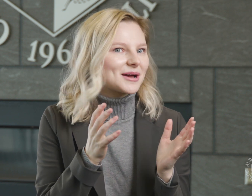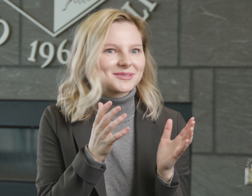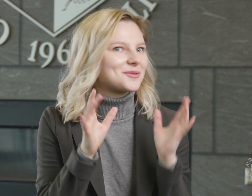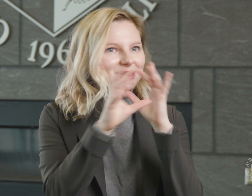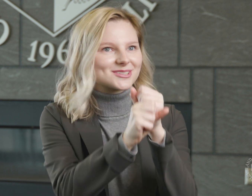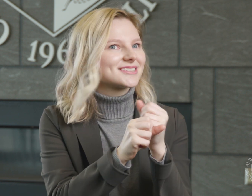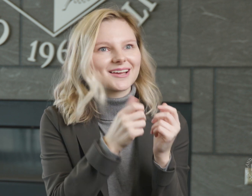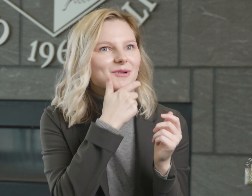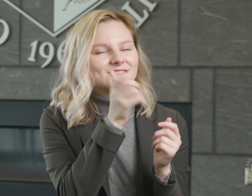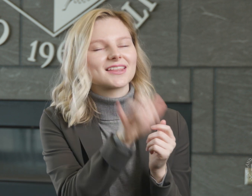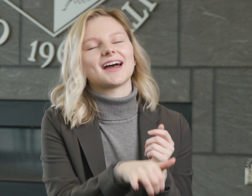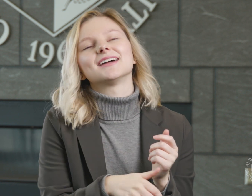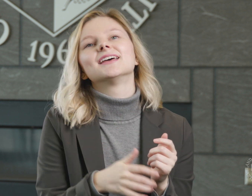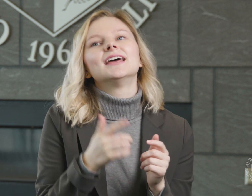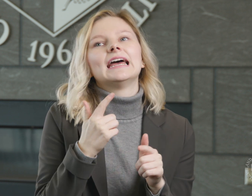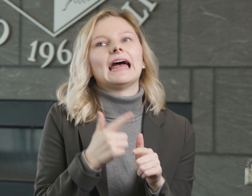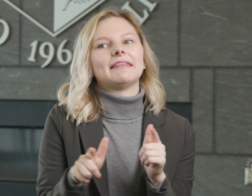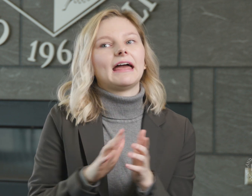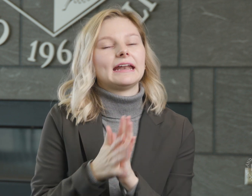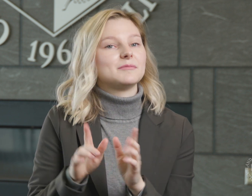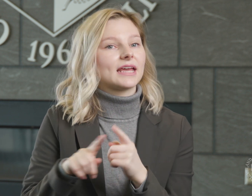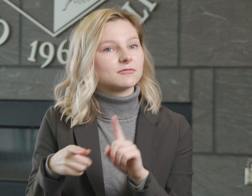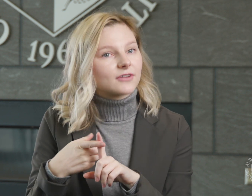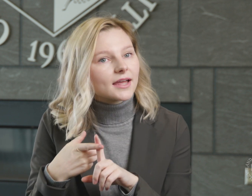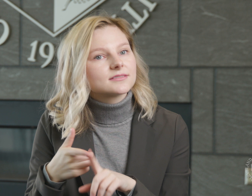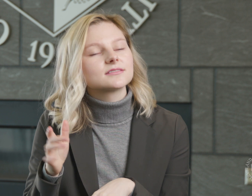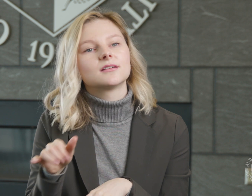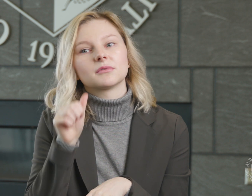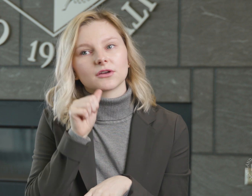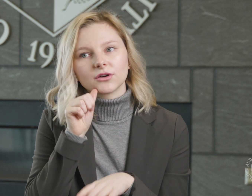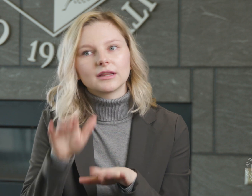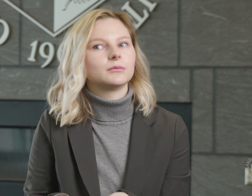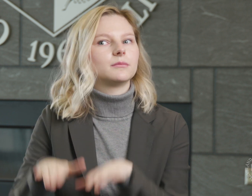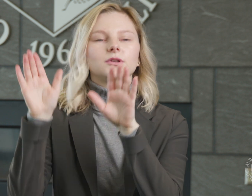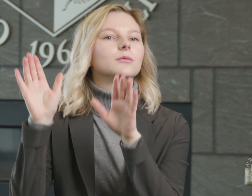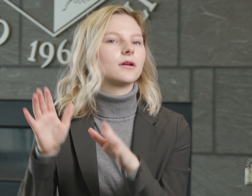I was always just like watching that and then I became friends with the girl and we you know went